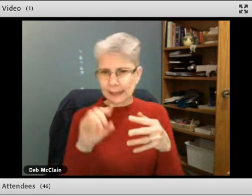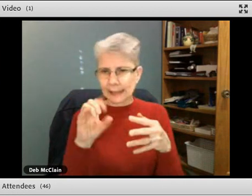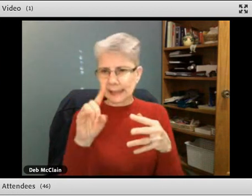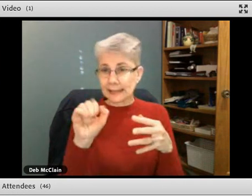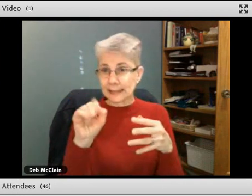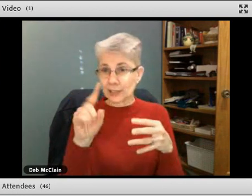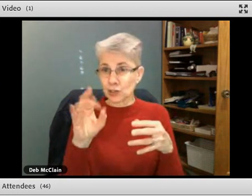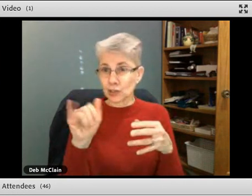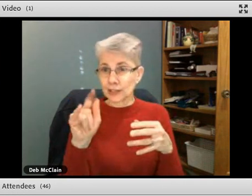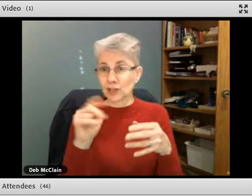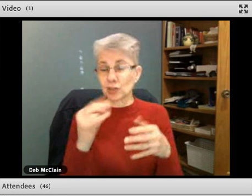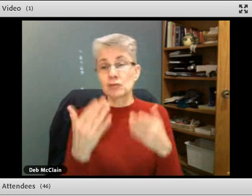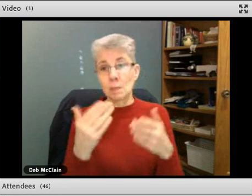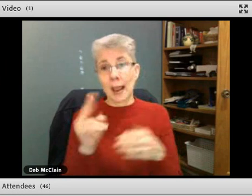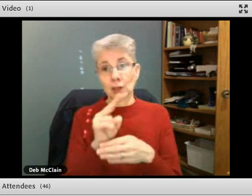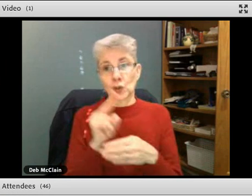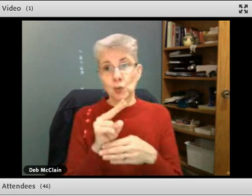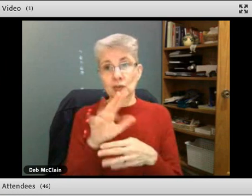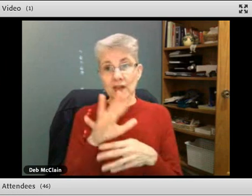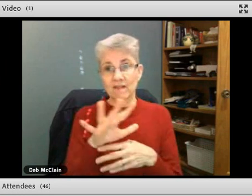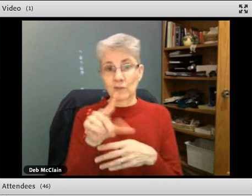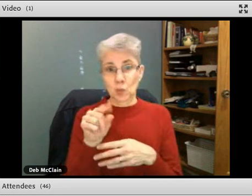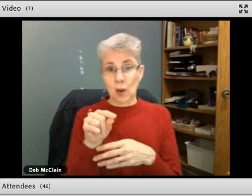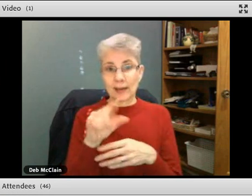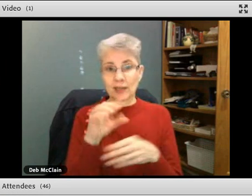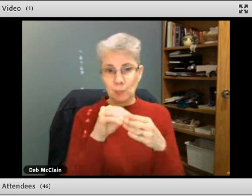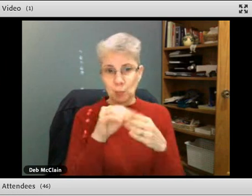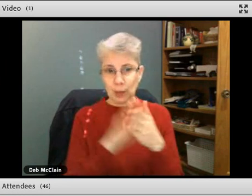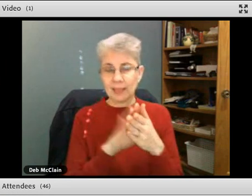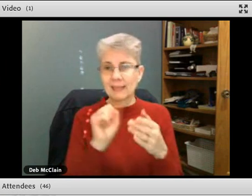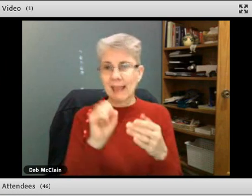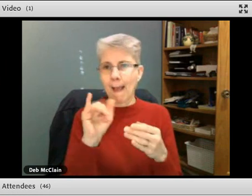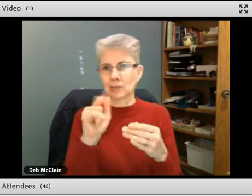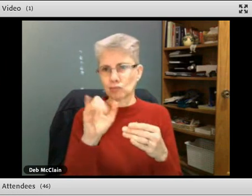And so it really -- I would say that an abstract